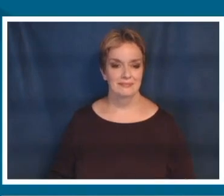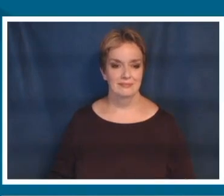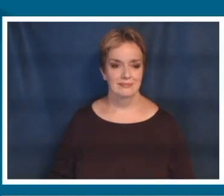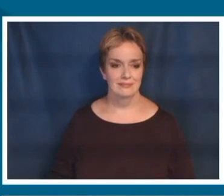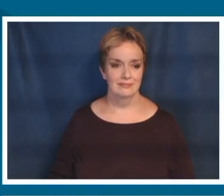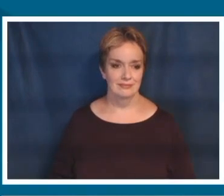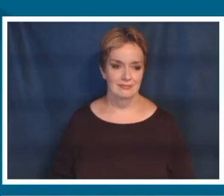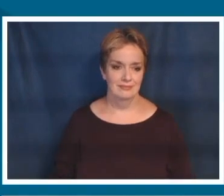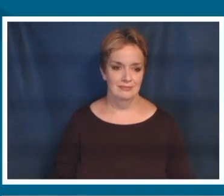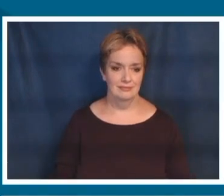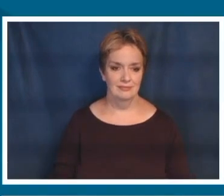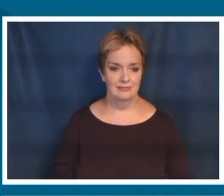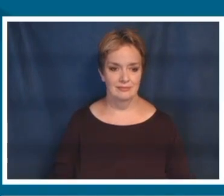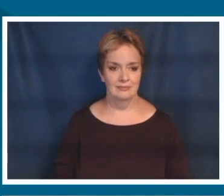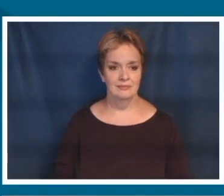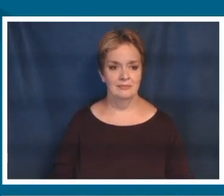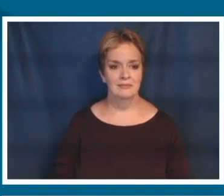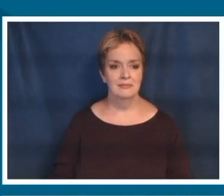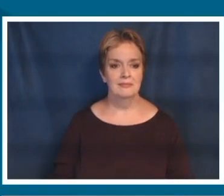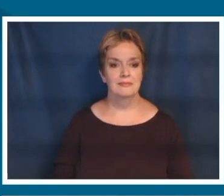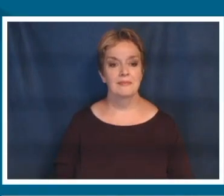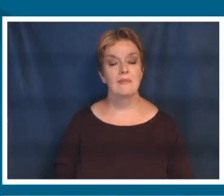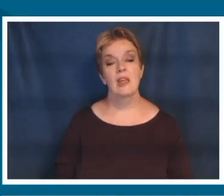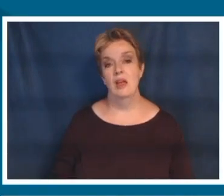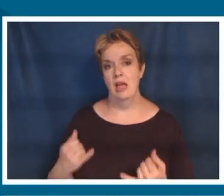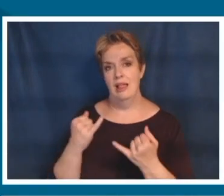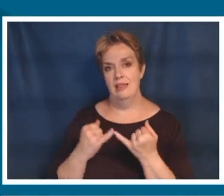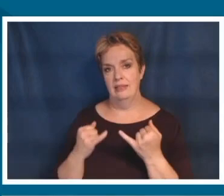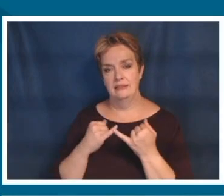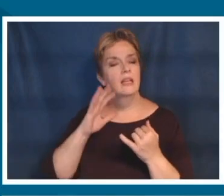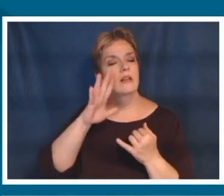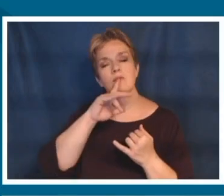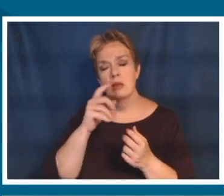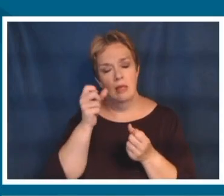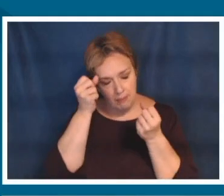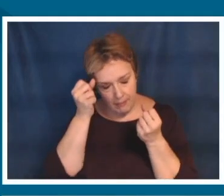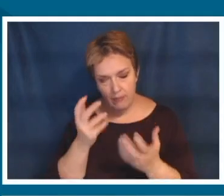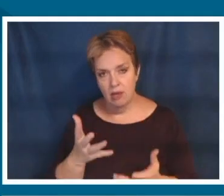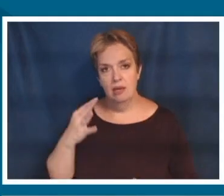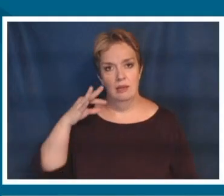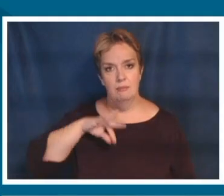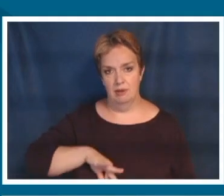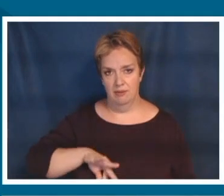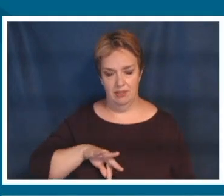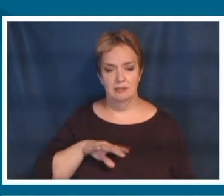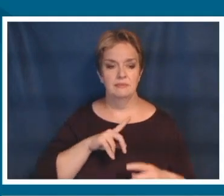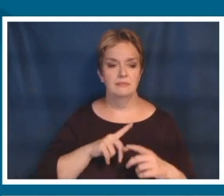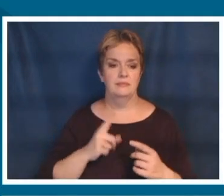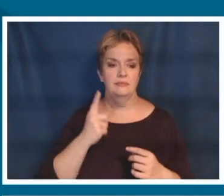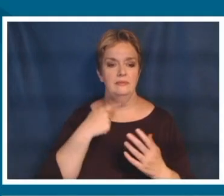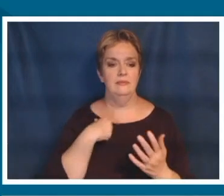okay the last one i'll say here and there are many benefits but the last one